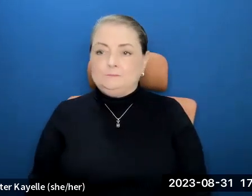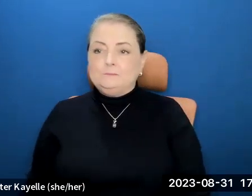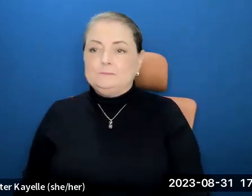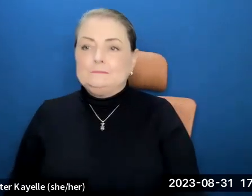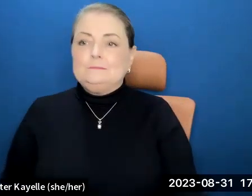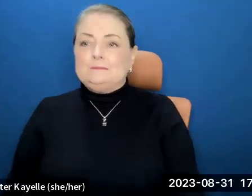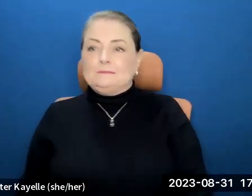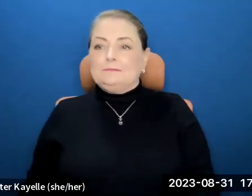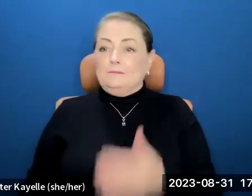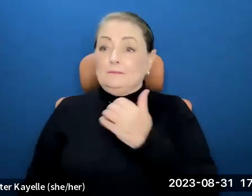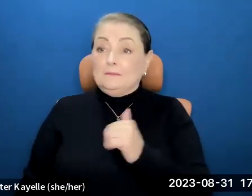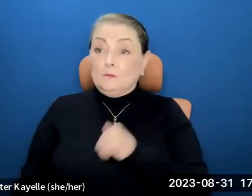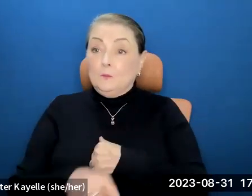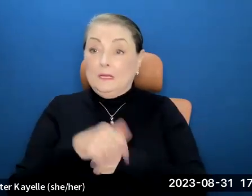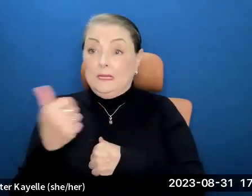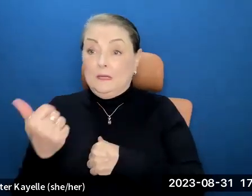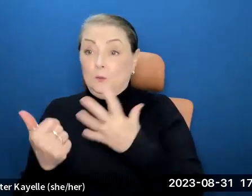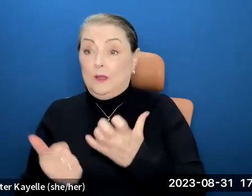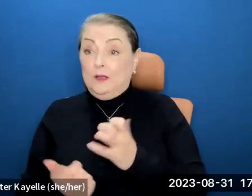is there anyone else who would like to raise their hand and share